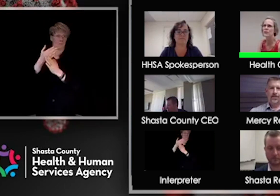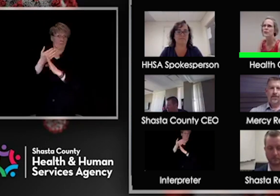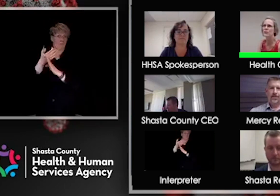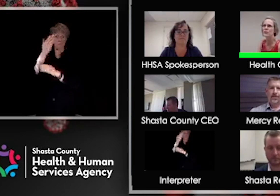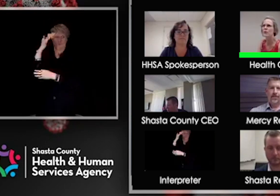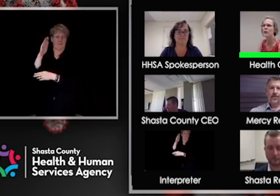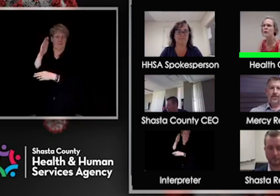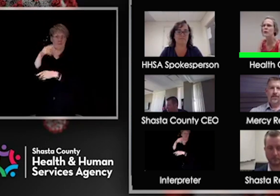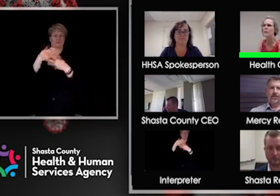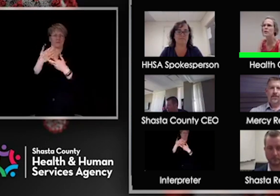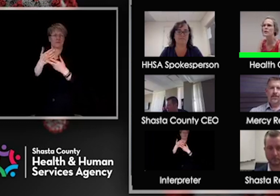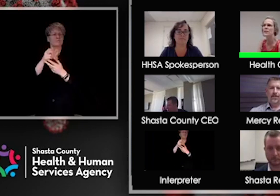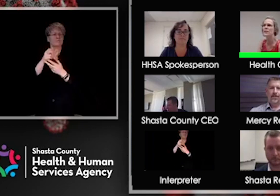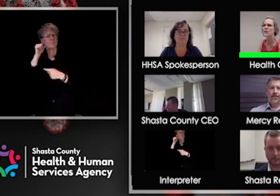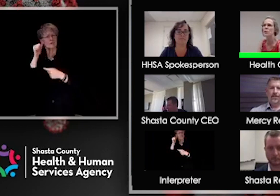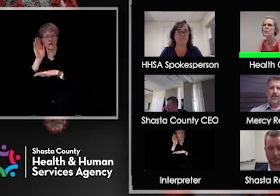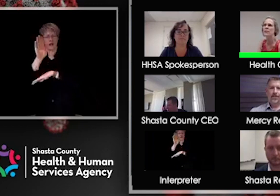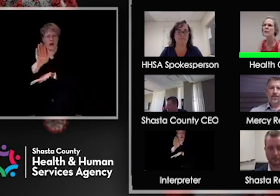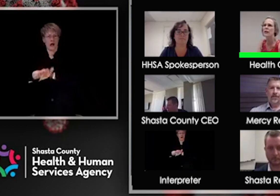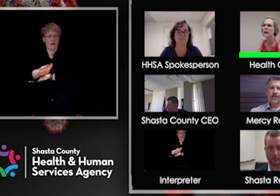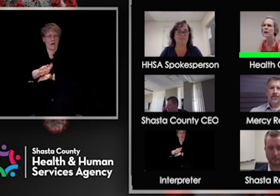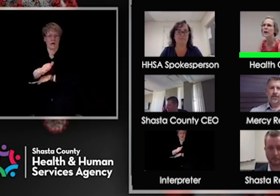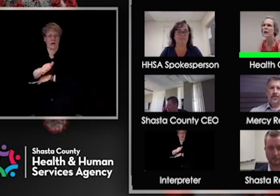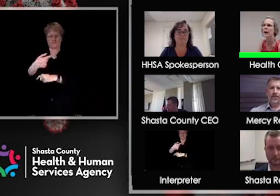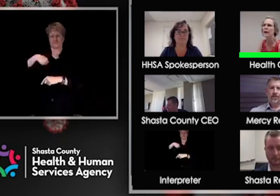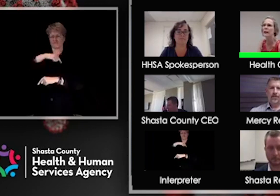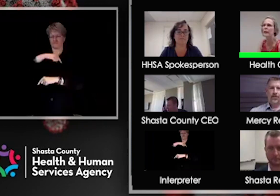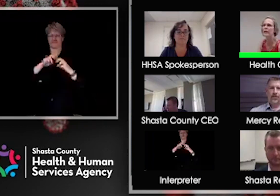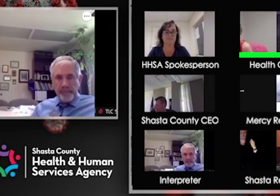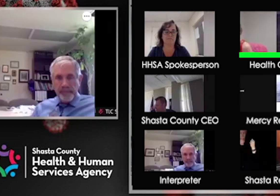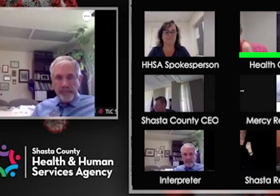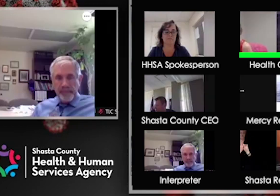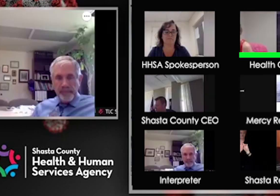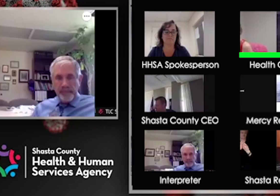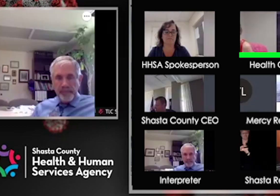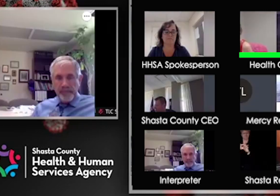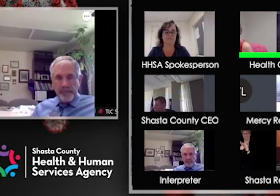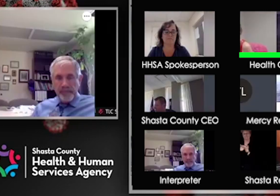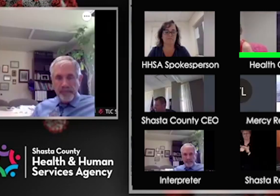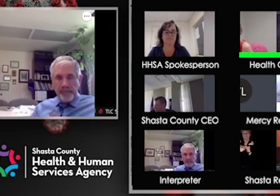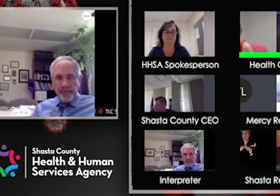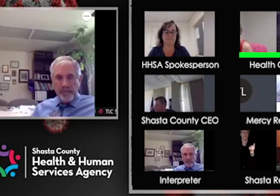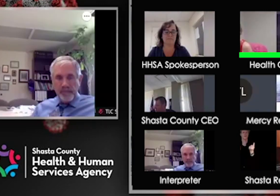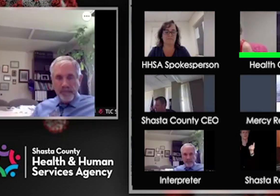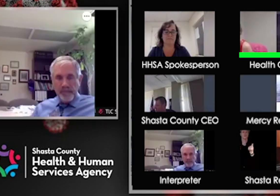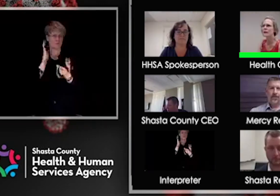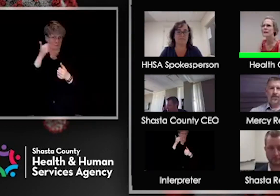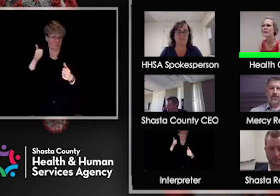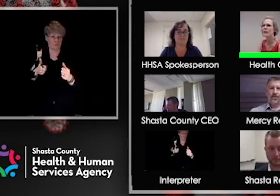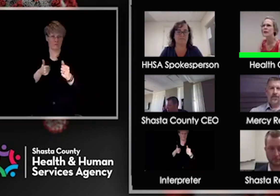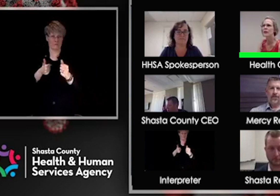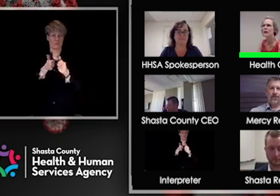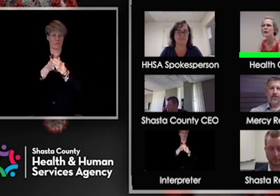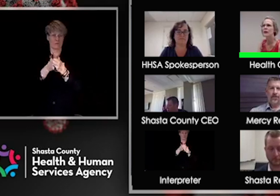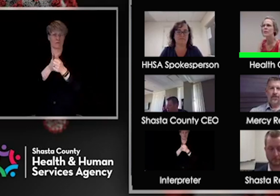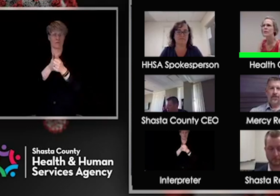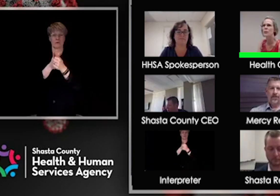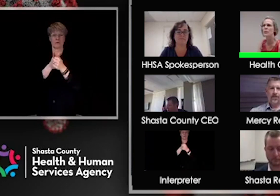afternoon about options, and so we’ll be following up on that to make sure that they